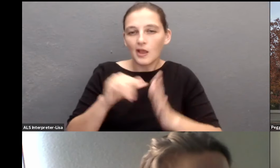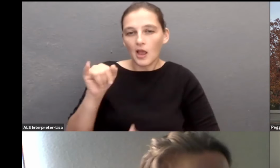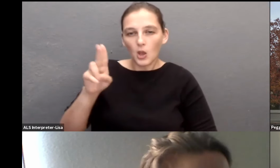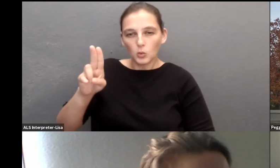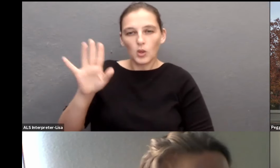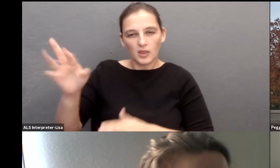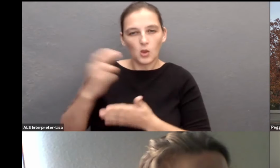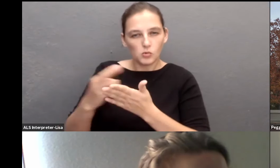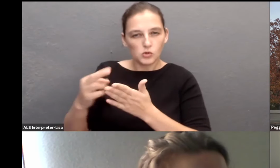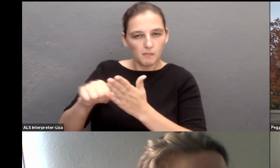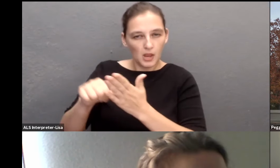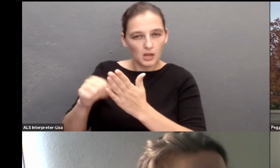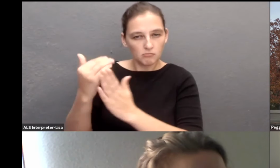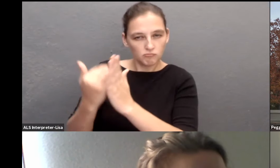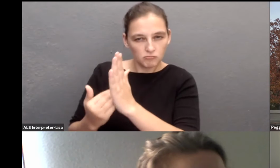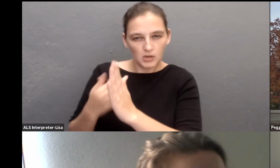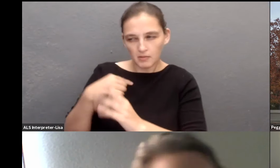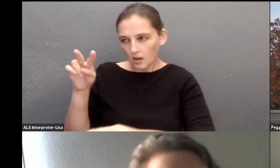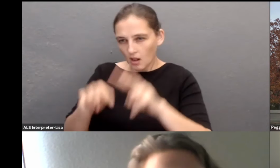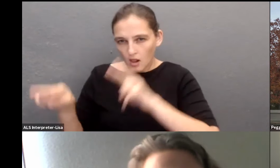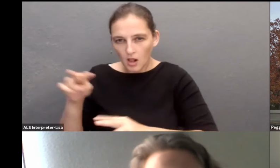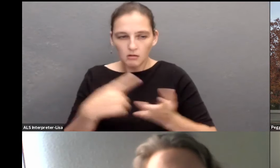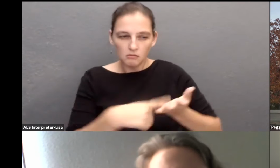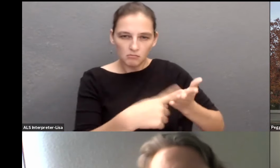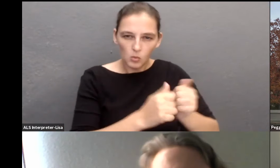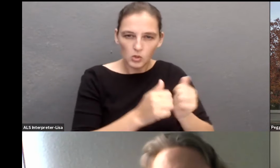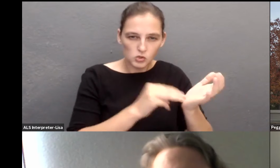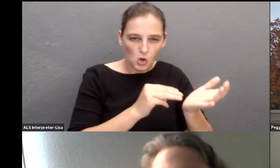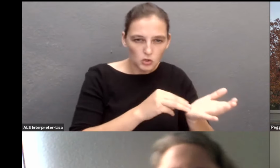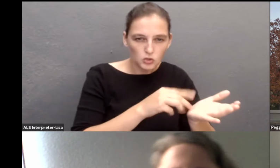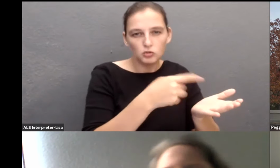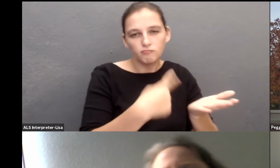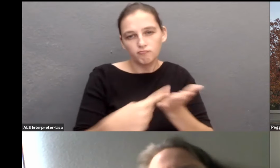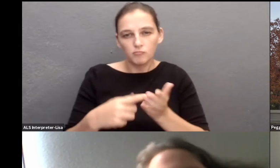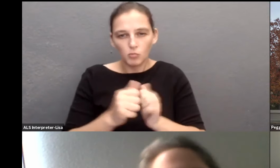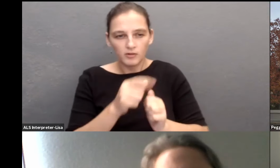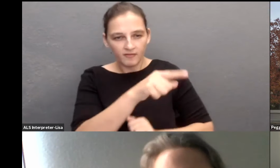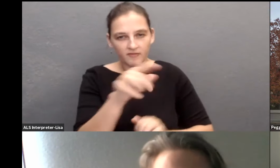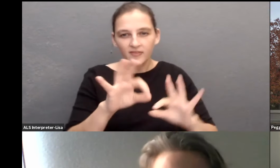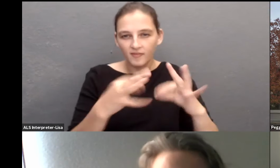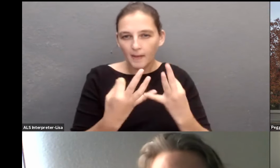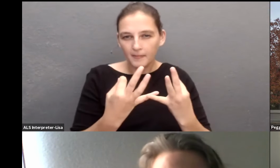as well as talk to my doctors and all of my family members who of course